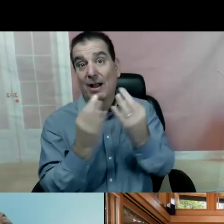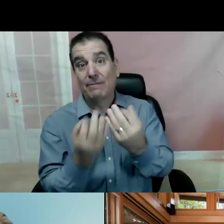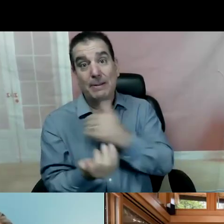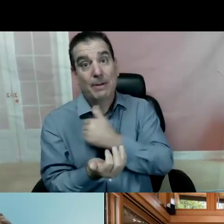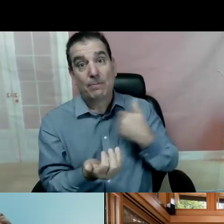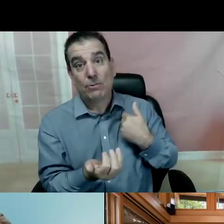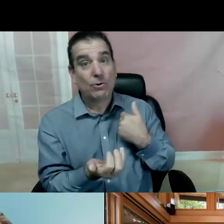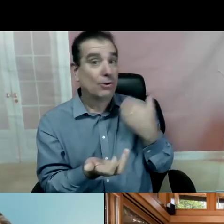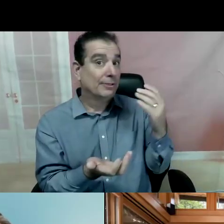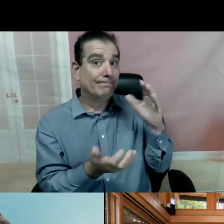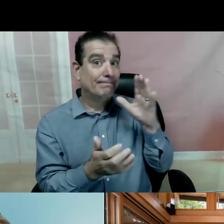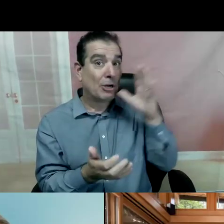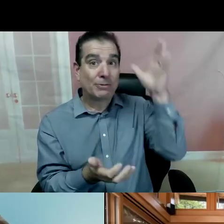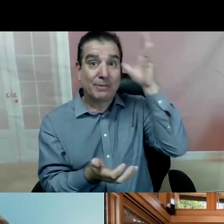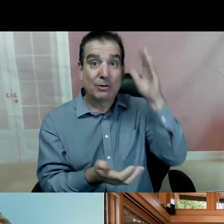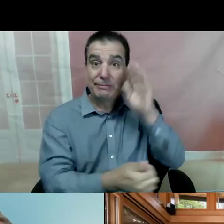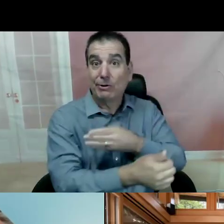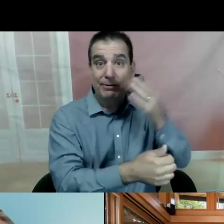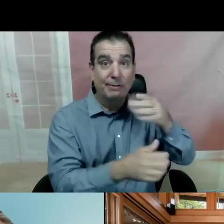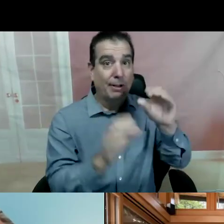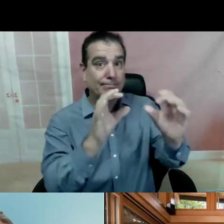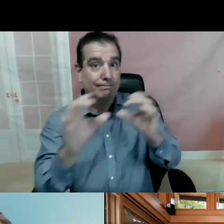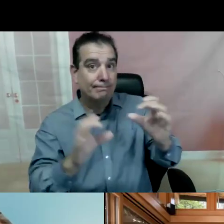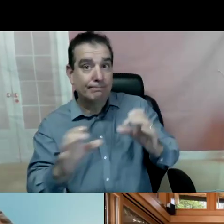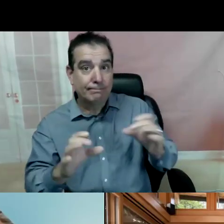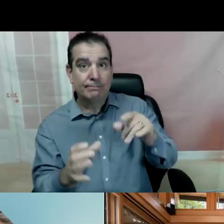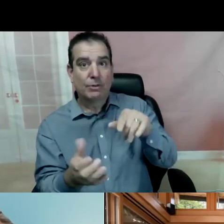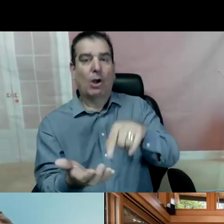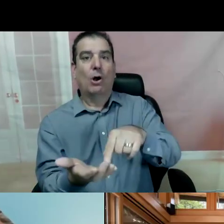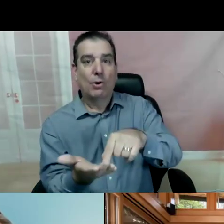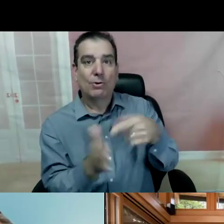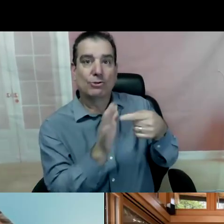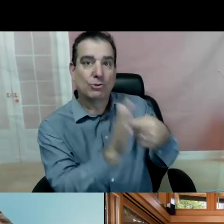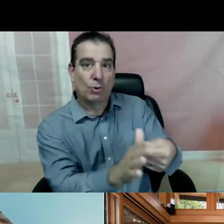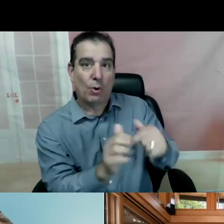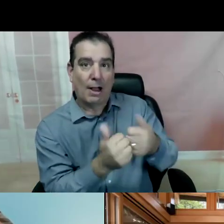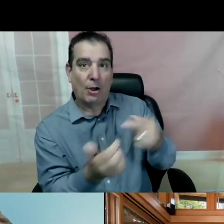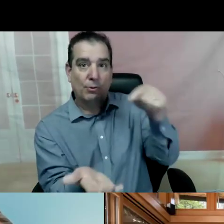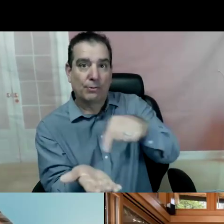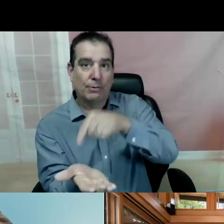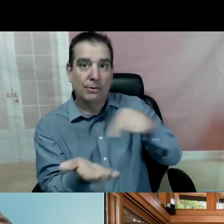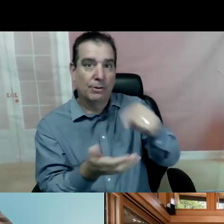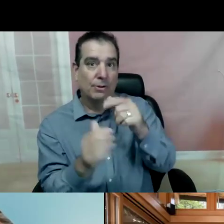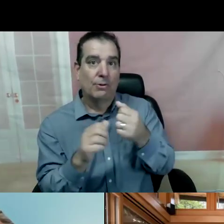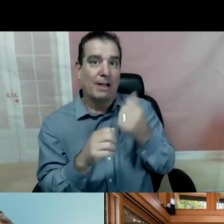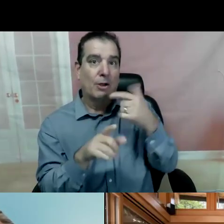and maybe we're using pictures. Maybe we're using pictures for the family members, for their parents. Maybe we're putting… this is the picture… oh, if I have this picture, I'm calling